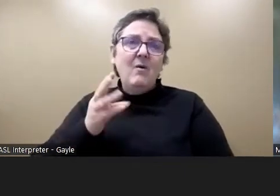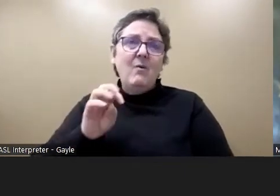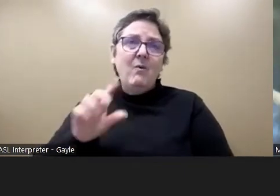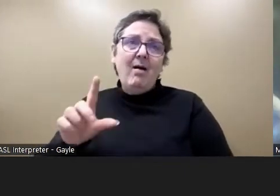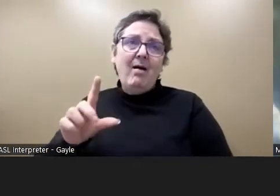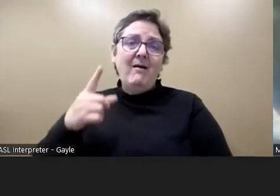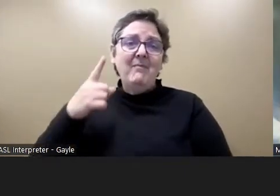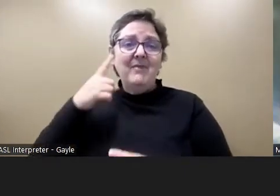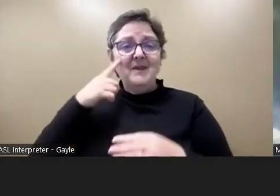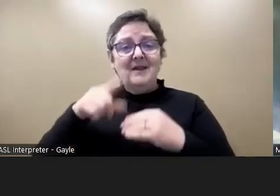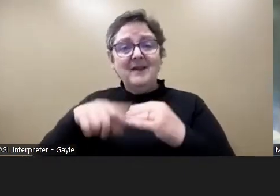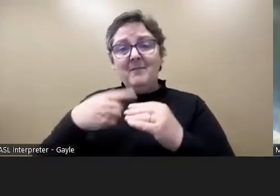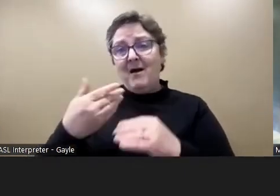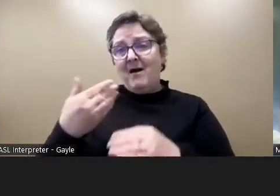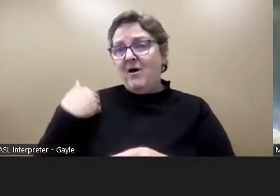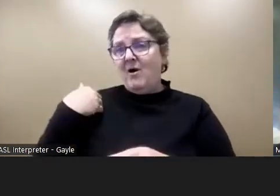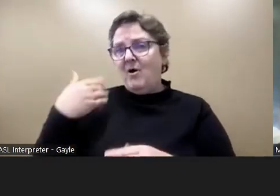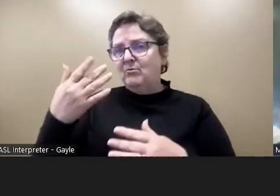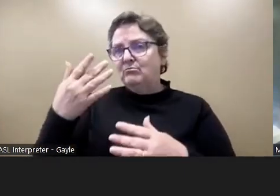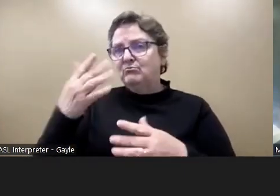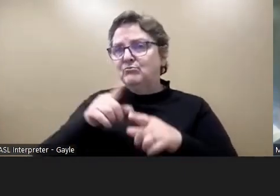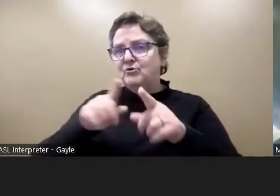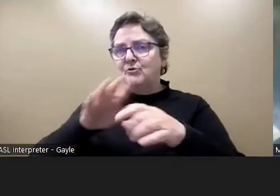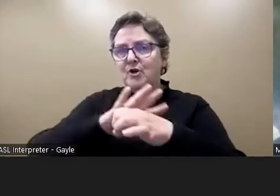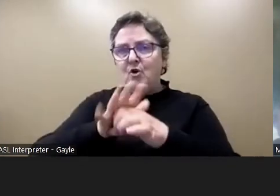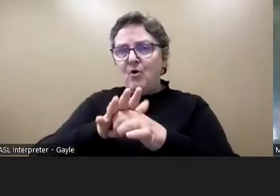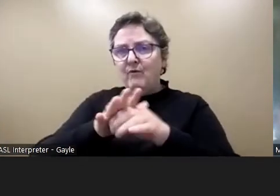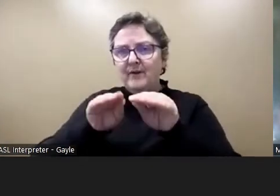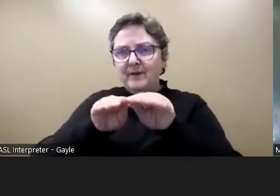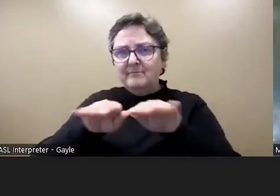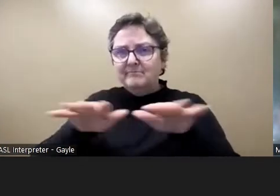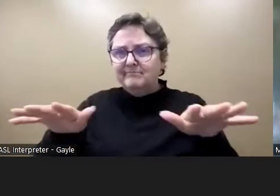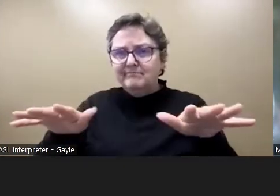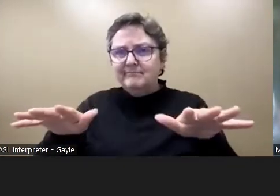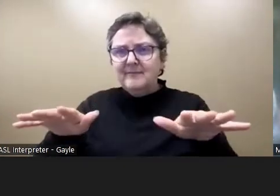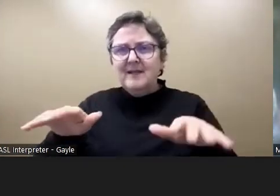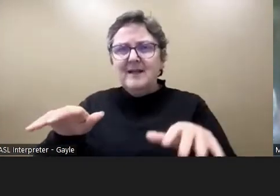during the pandemic, not necessarily All Children Reading projects.